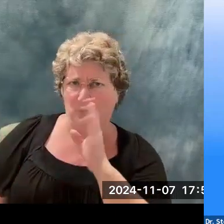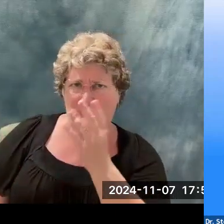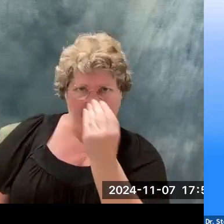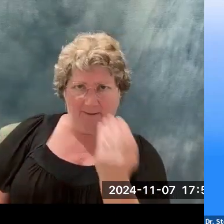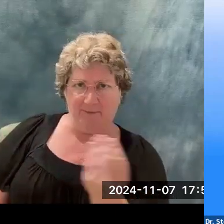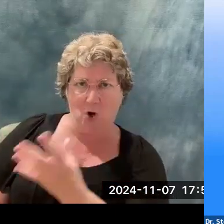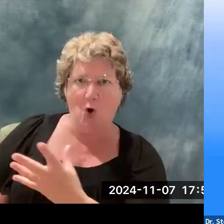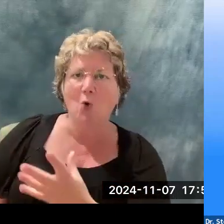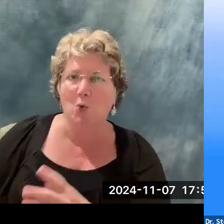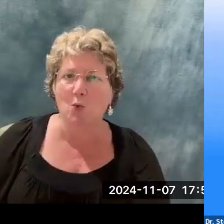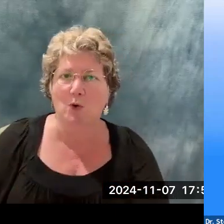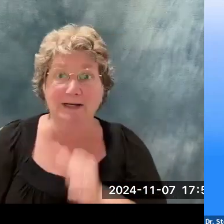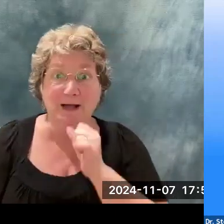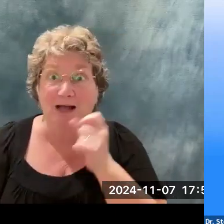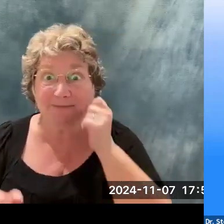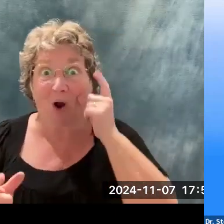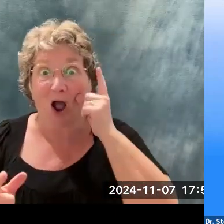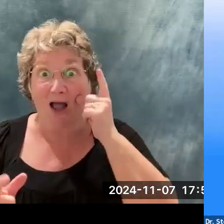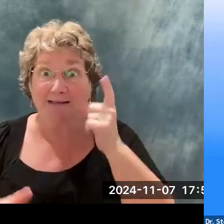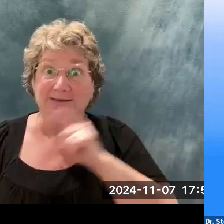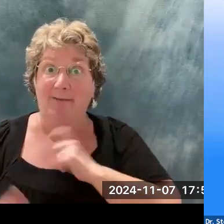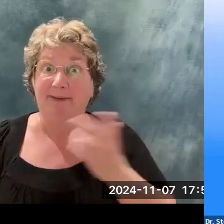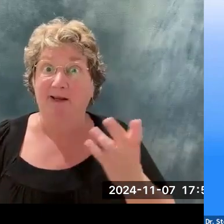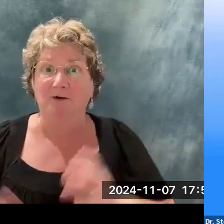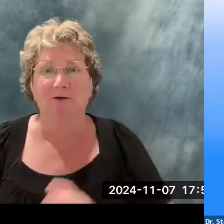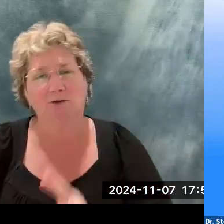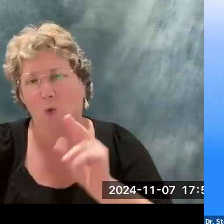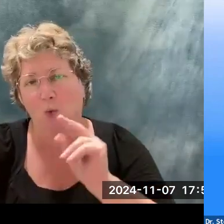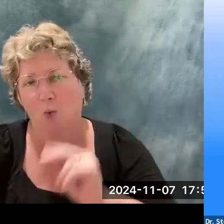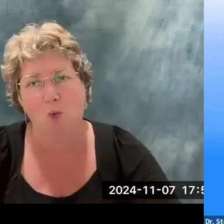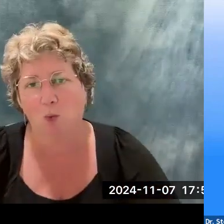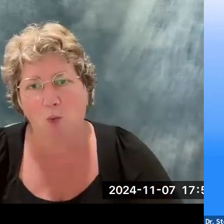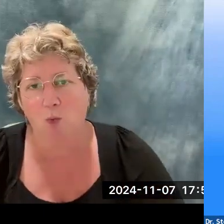So it won't be a surprise. I also saw a question